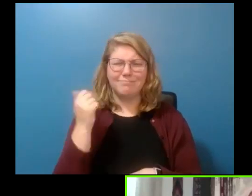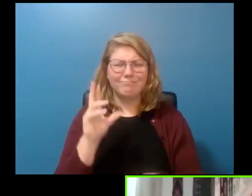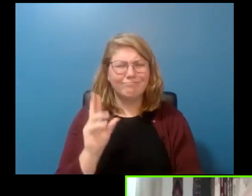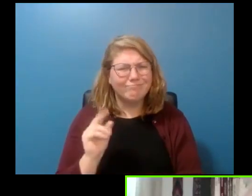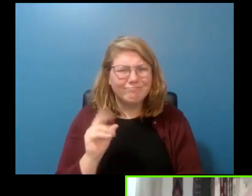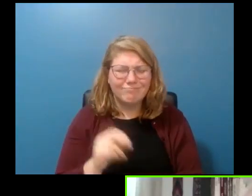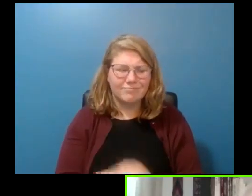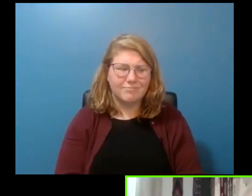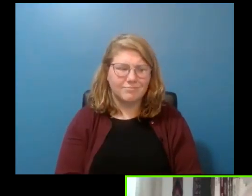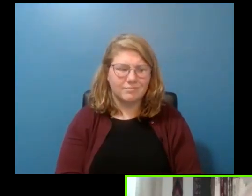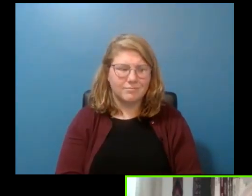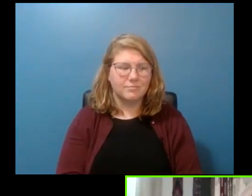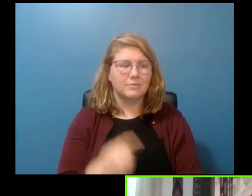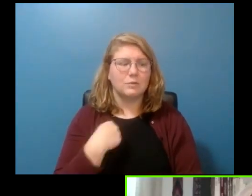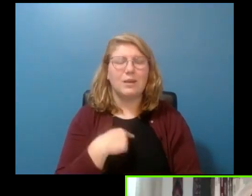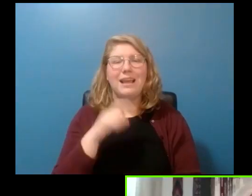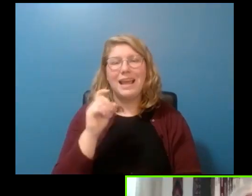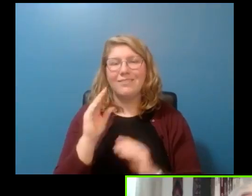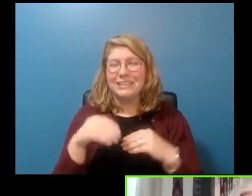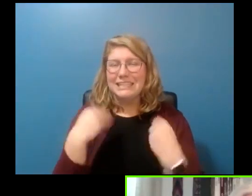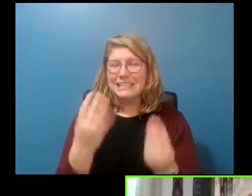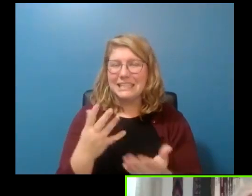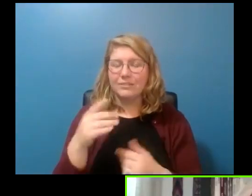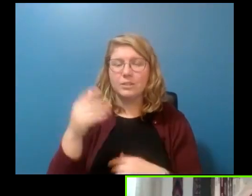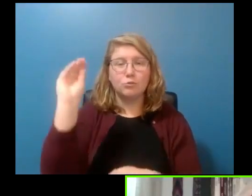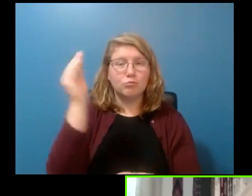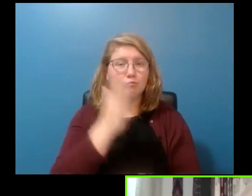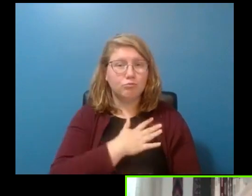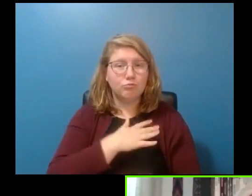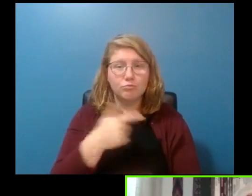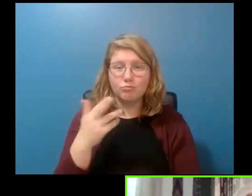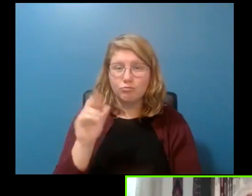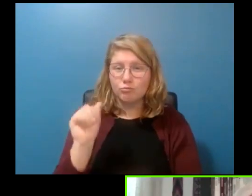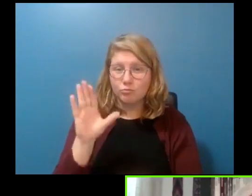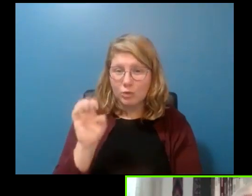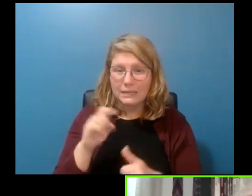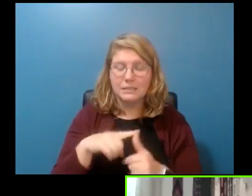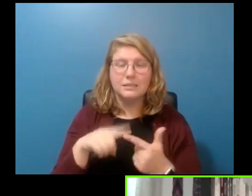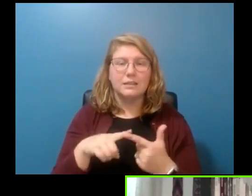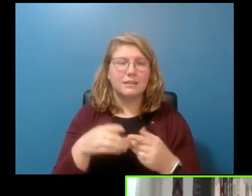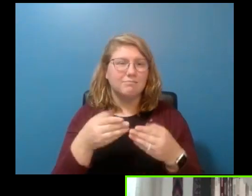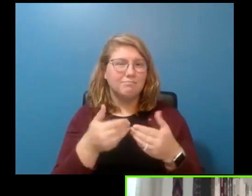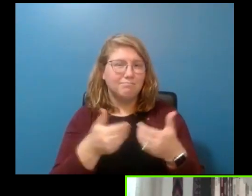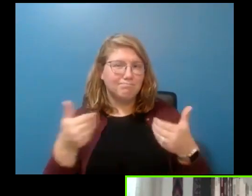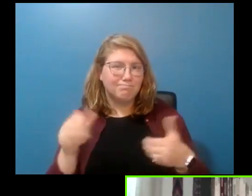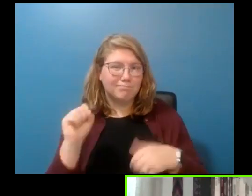You don't have to have rearranged your closets and done projects, you just have to get